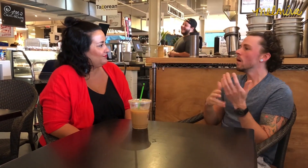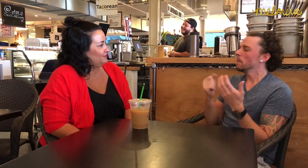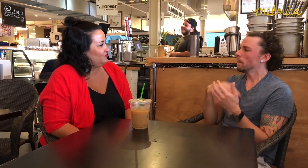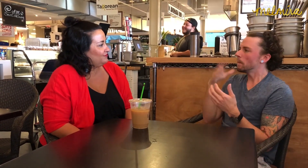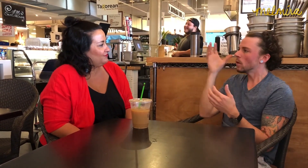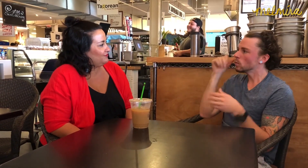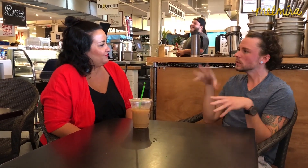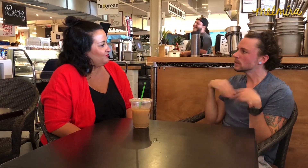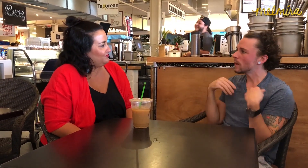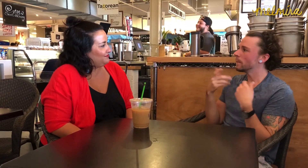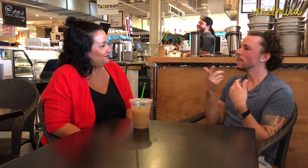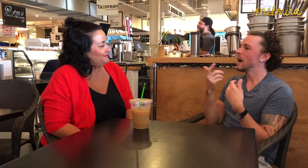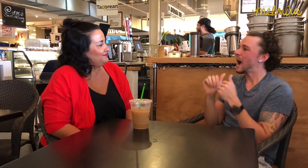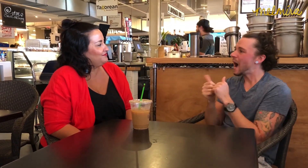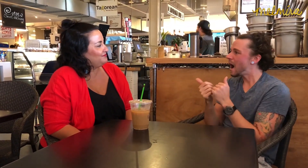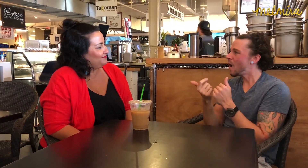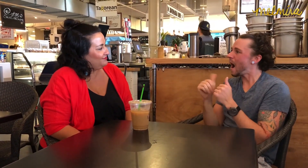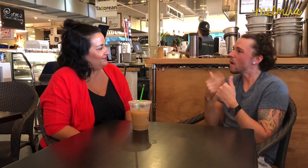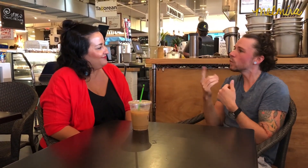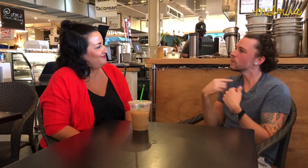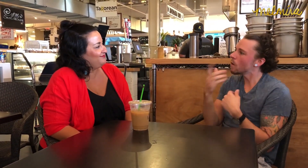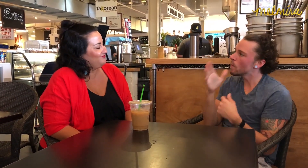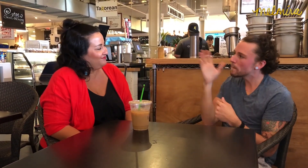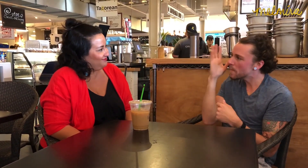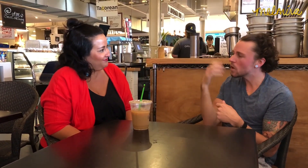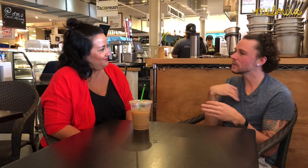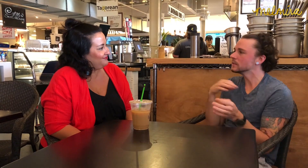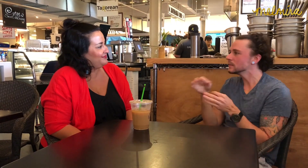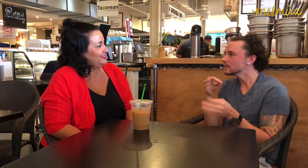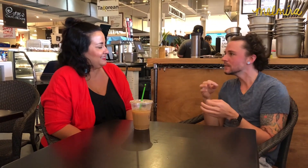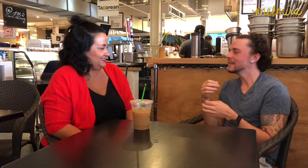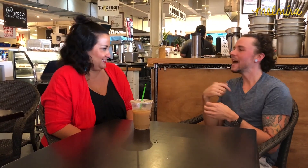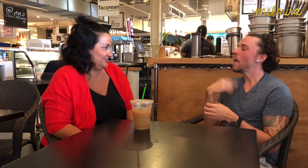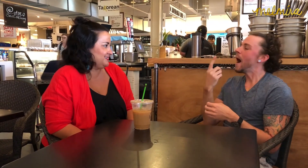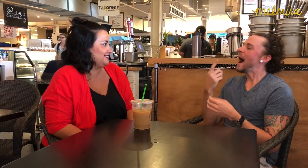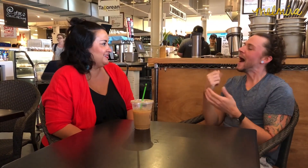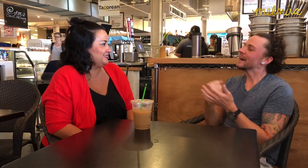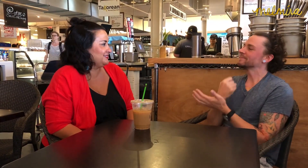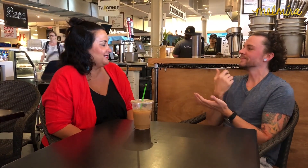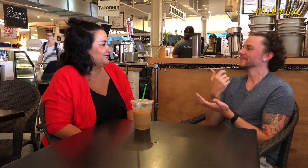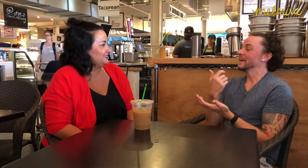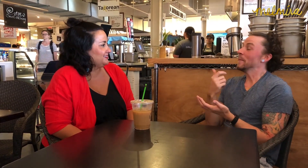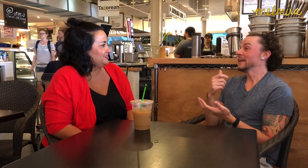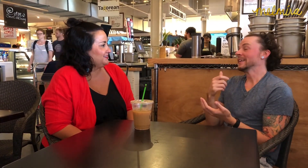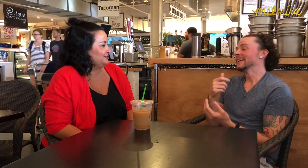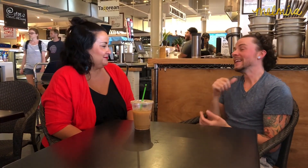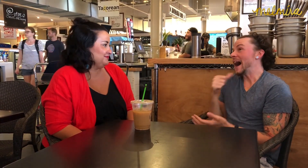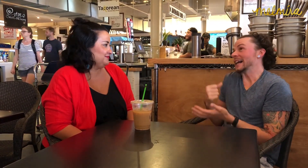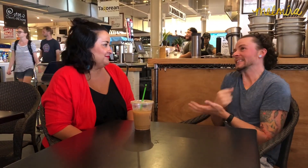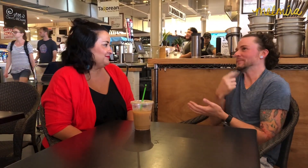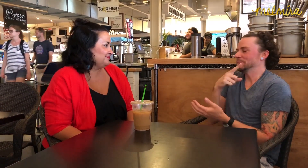Some of them have parents who won't accept them. They ask me how they should tell their parents and I would try to explain.